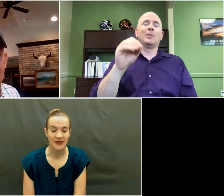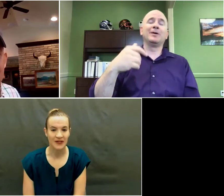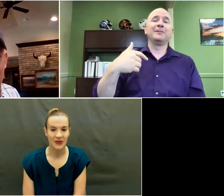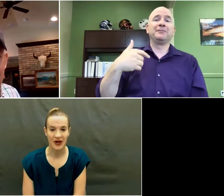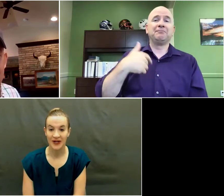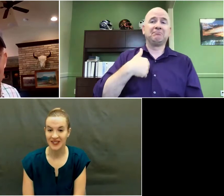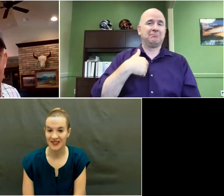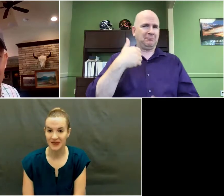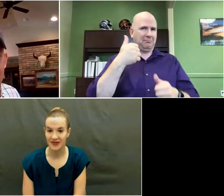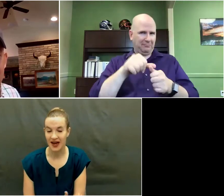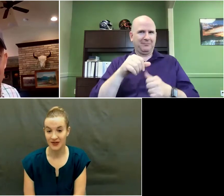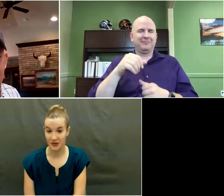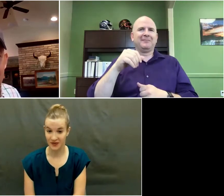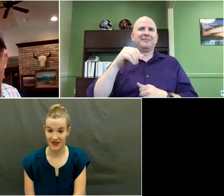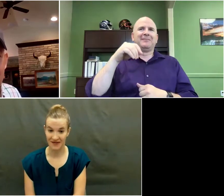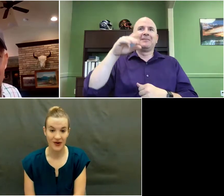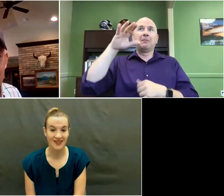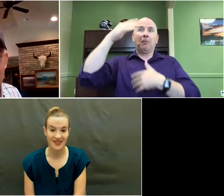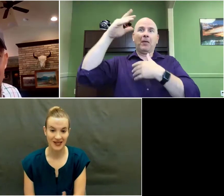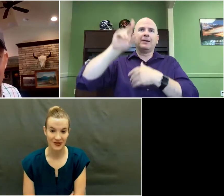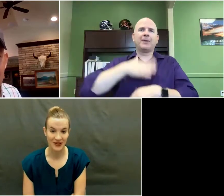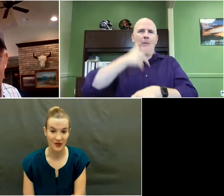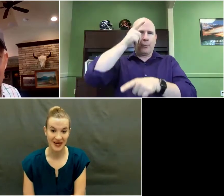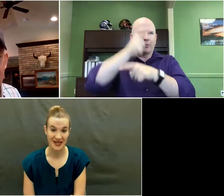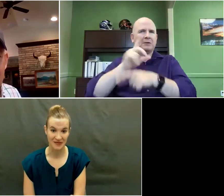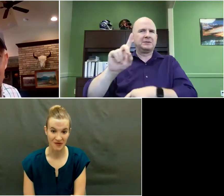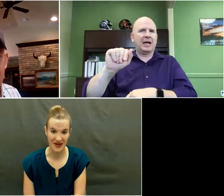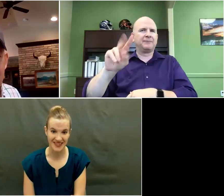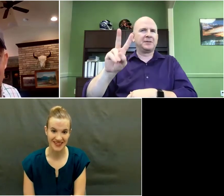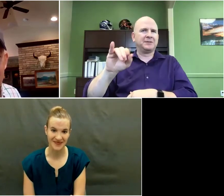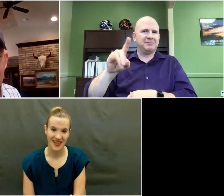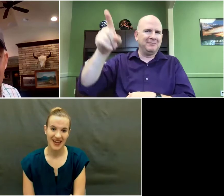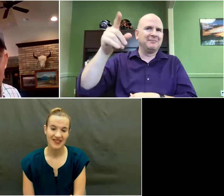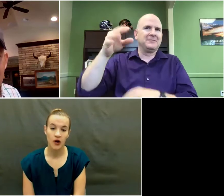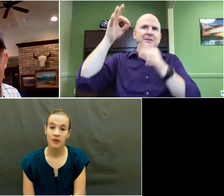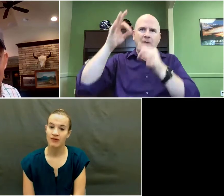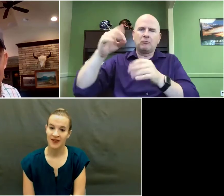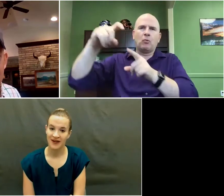also encouraging schools for the deaf across the country to join in in the movement. So my brother,